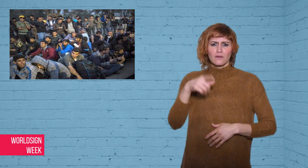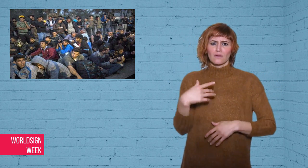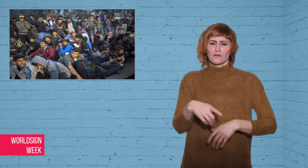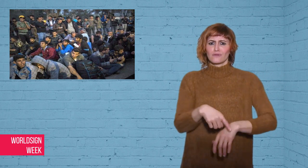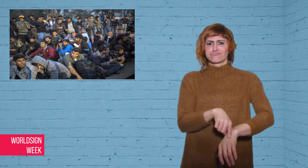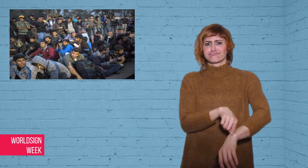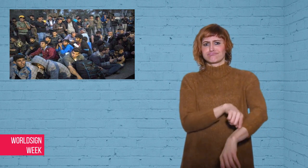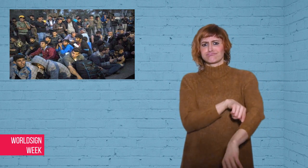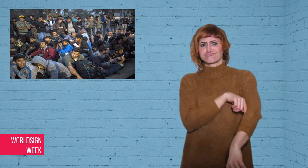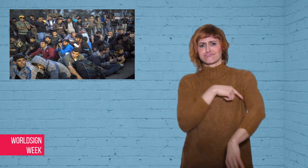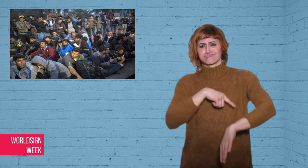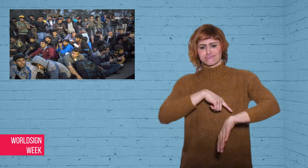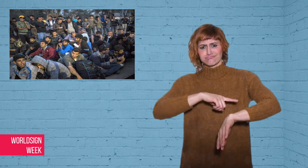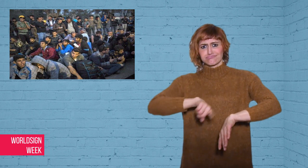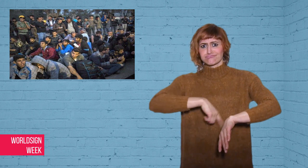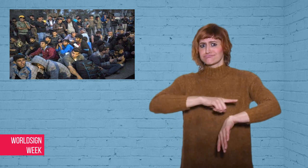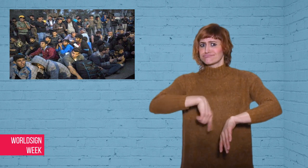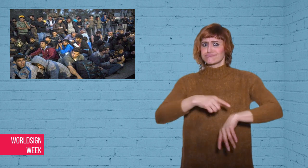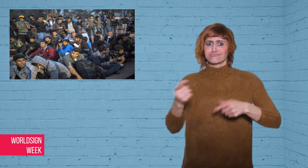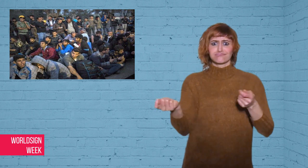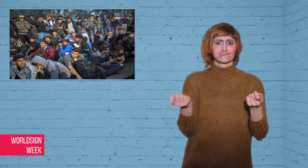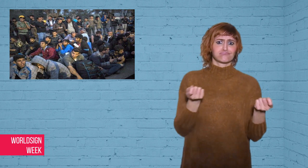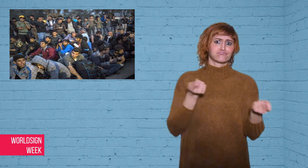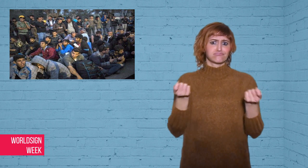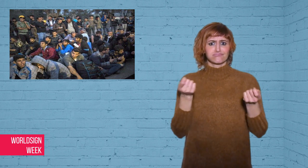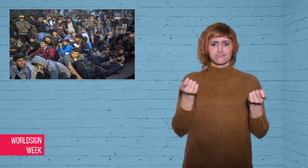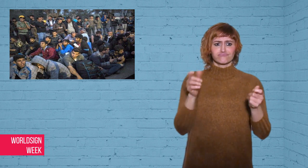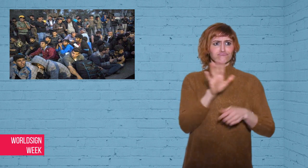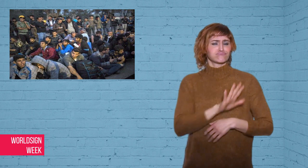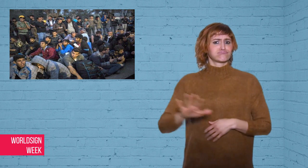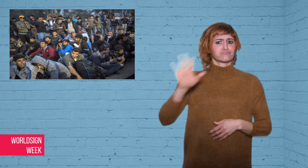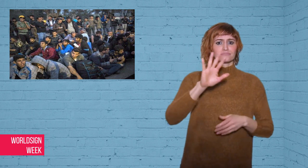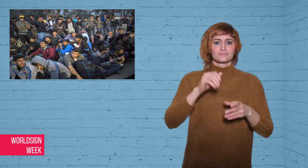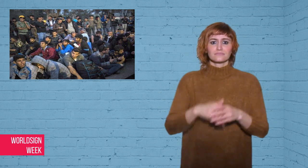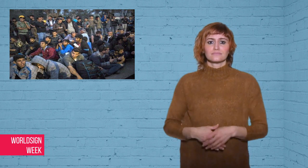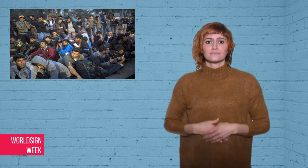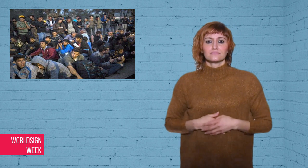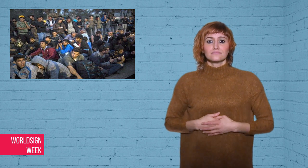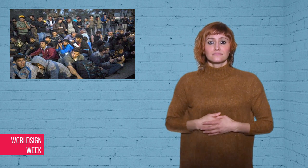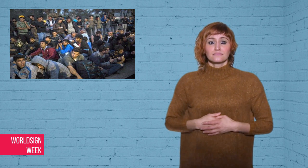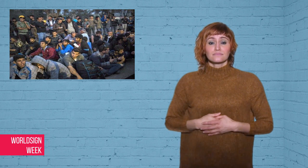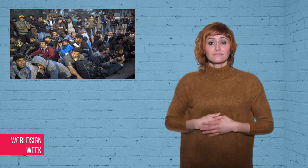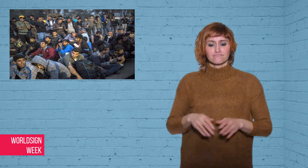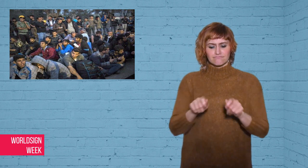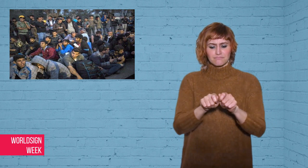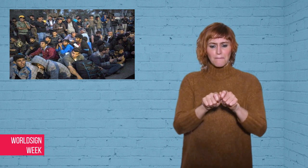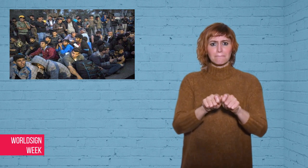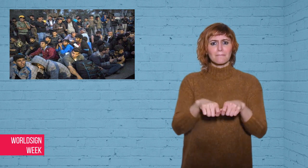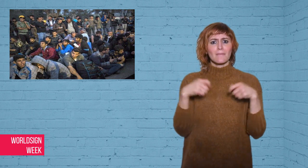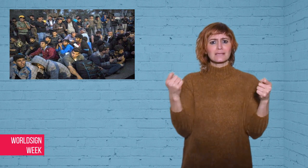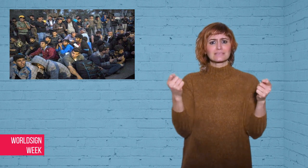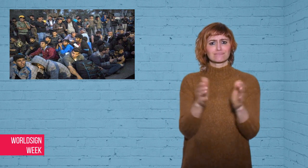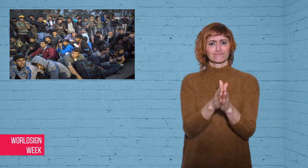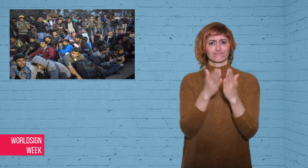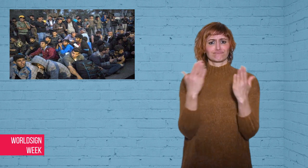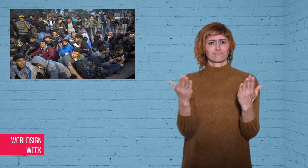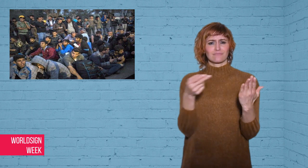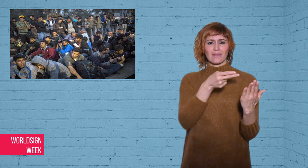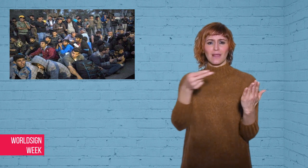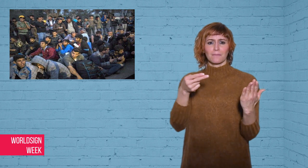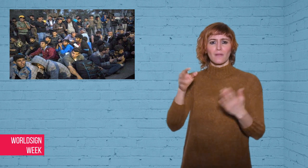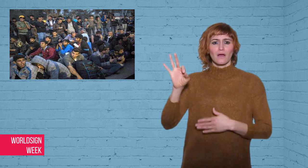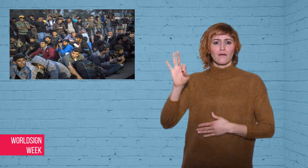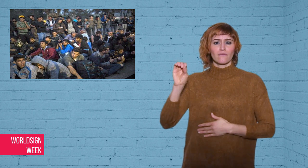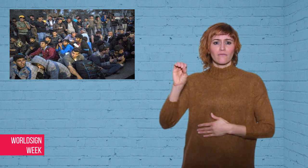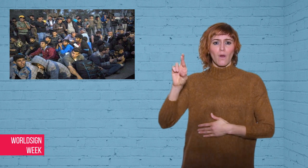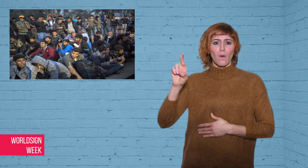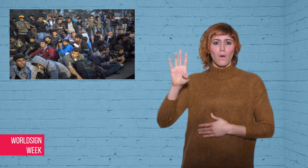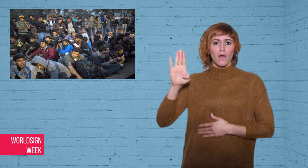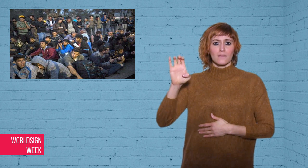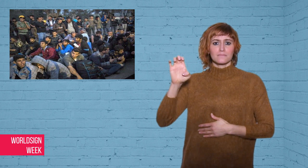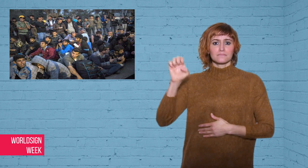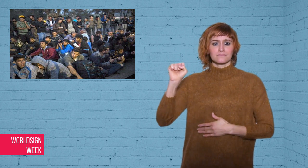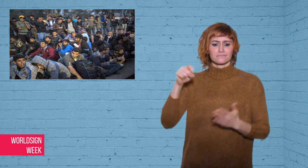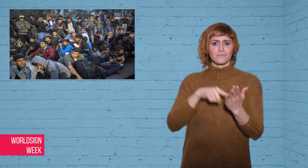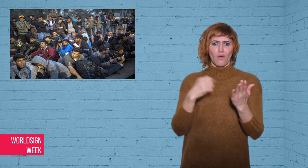Merkel has been often named “The World’s Most Powerful Woman”